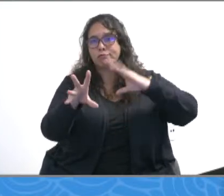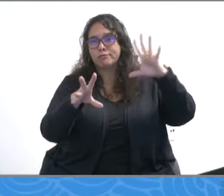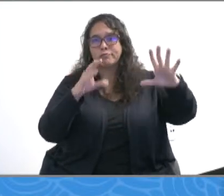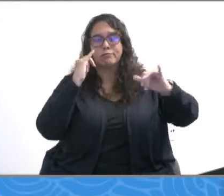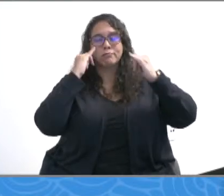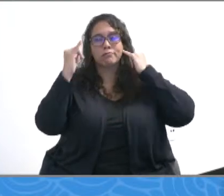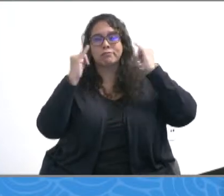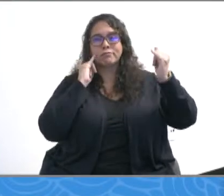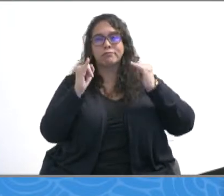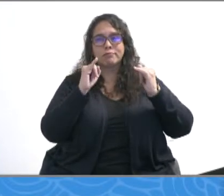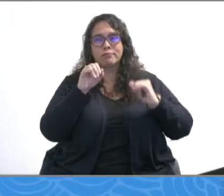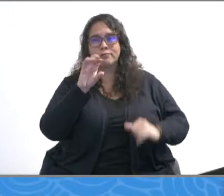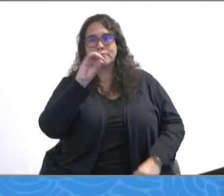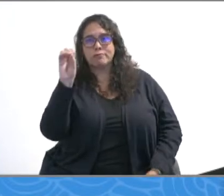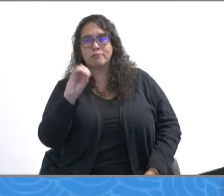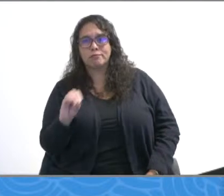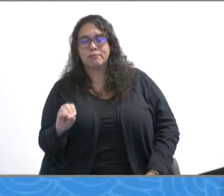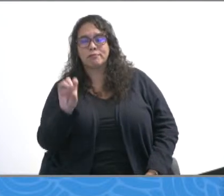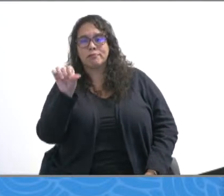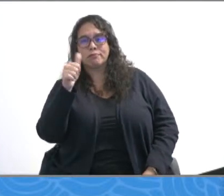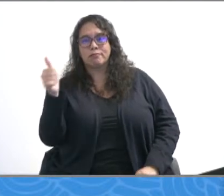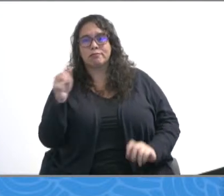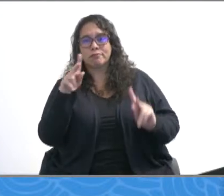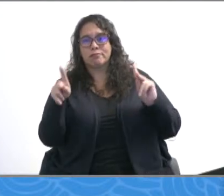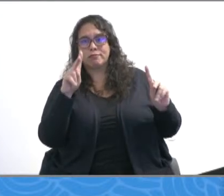You can access it at lbschools.net/lcap.